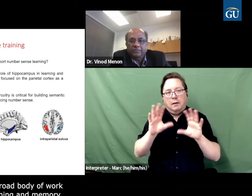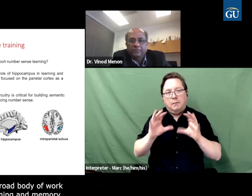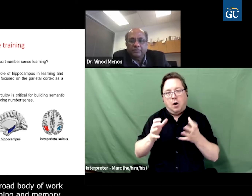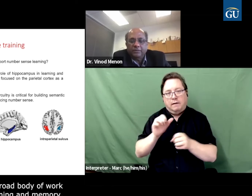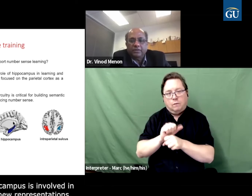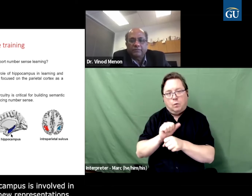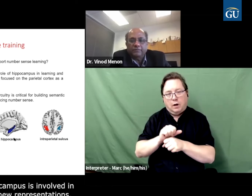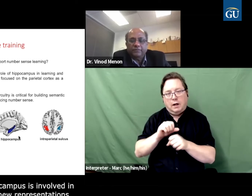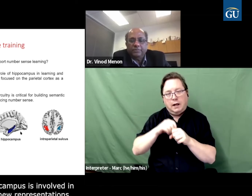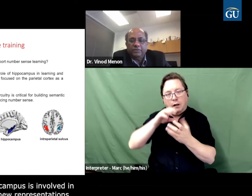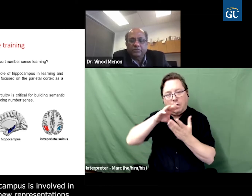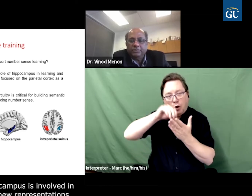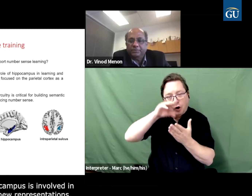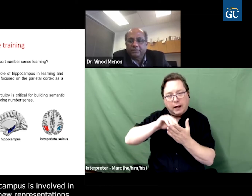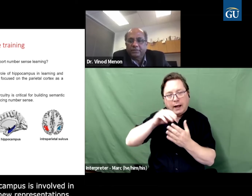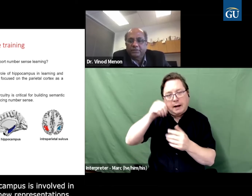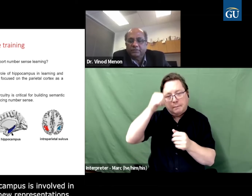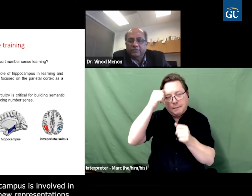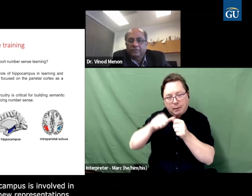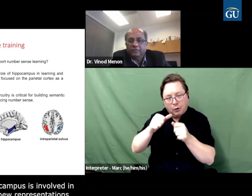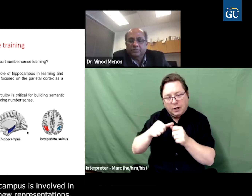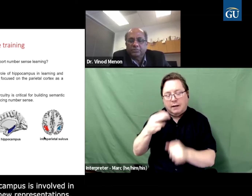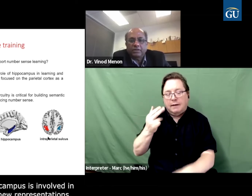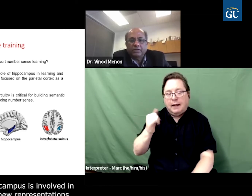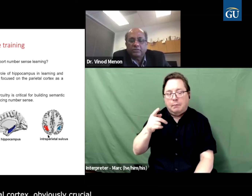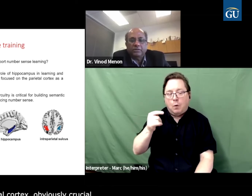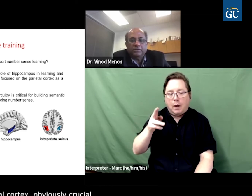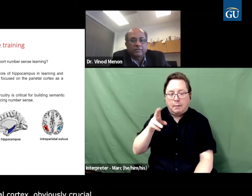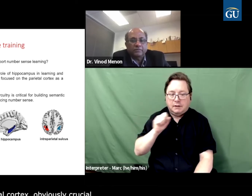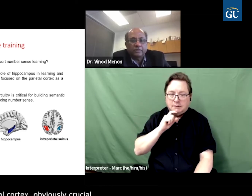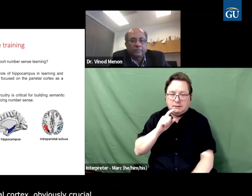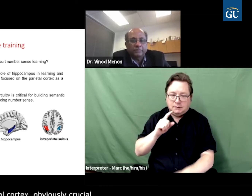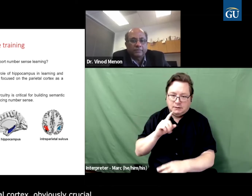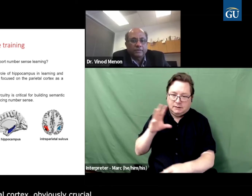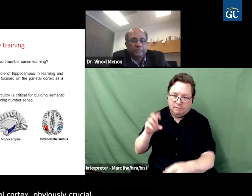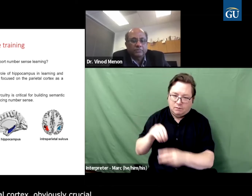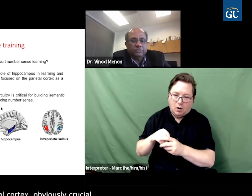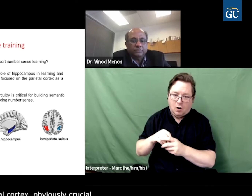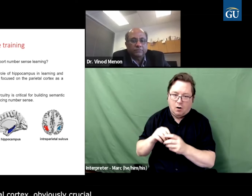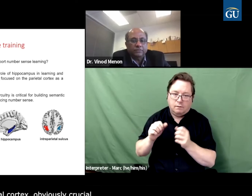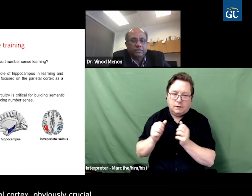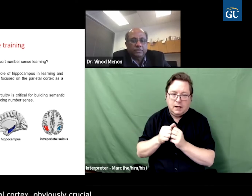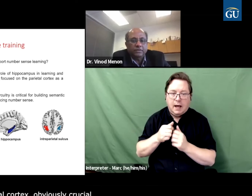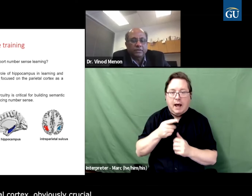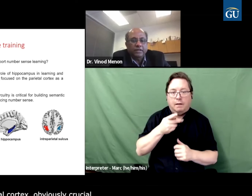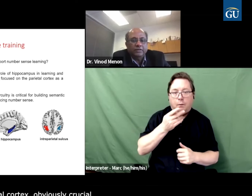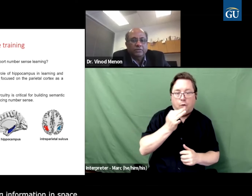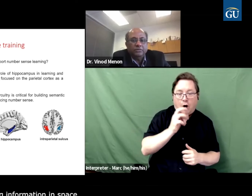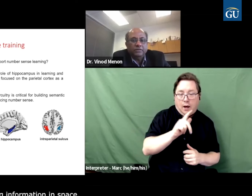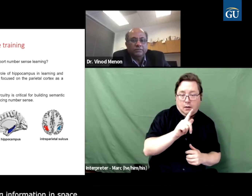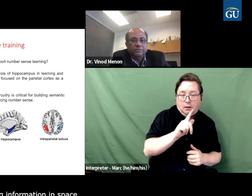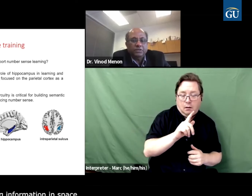and memory the hippocampus is involved in forming new representations and the